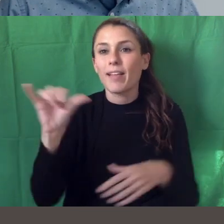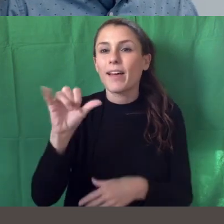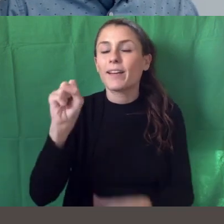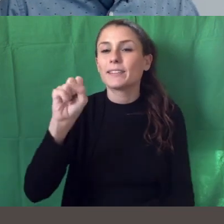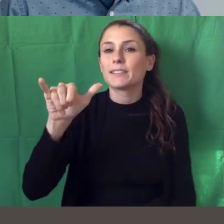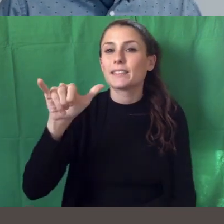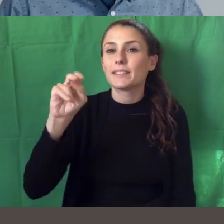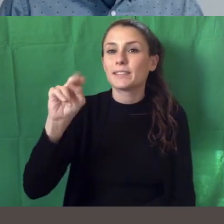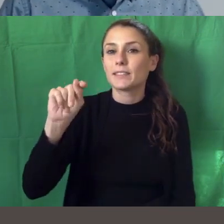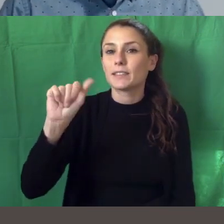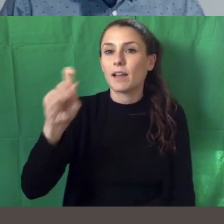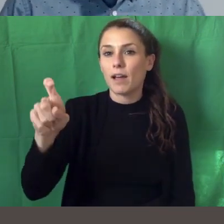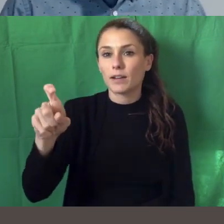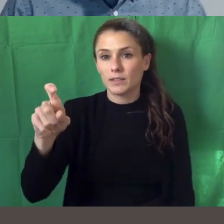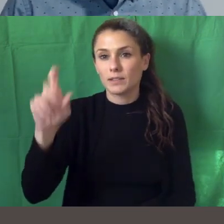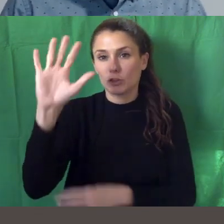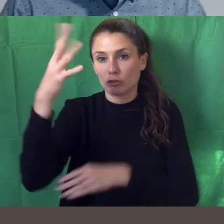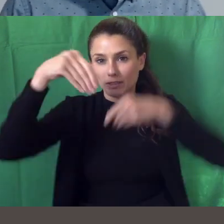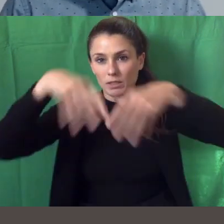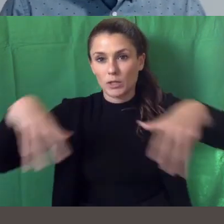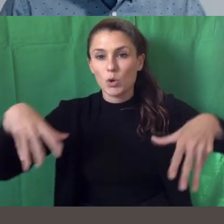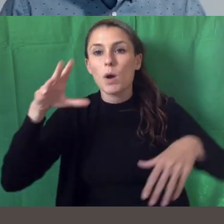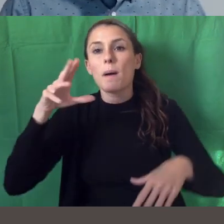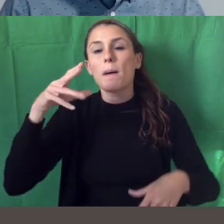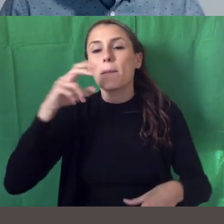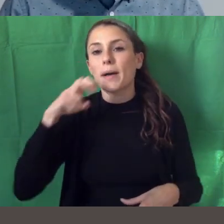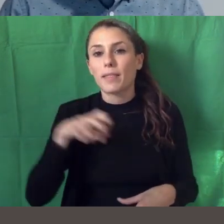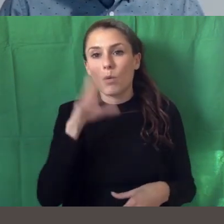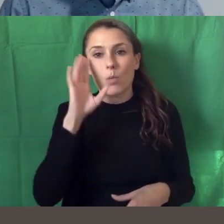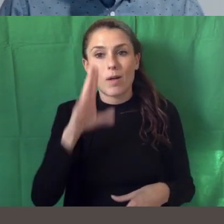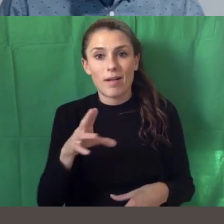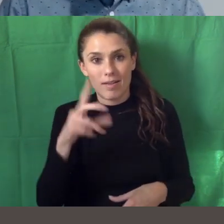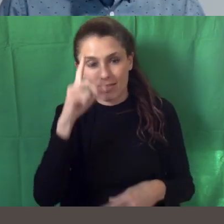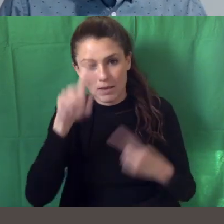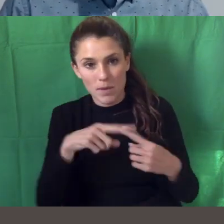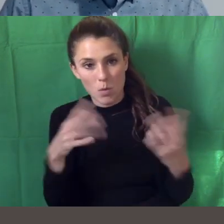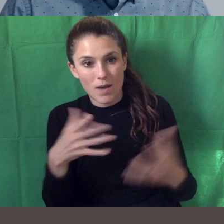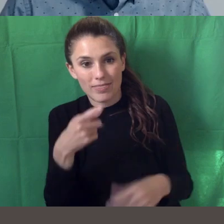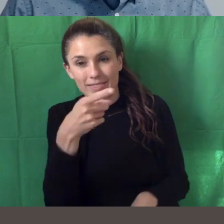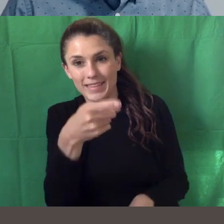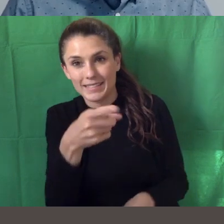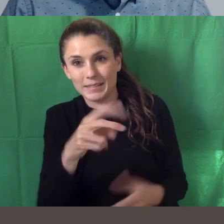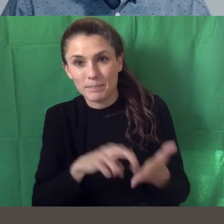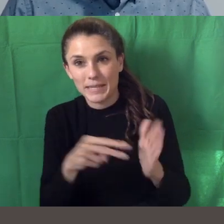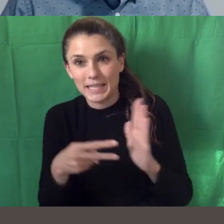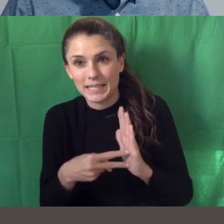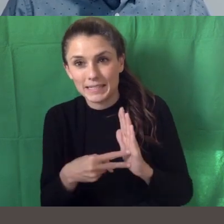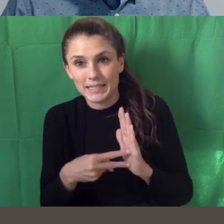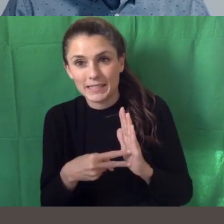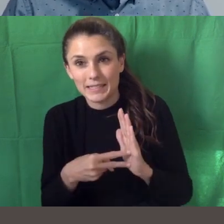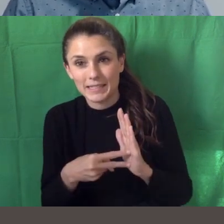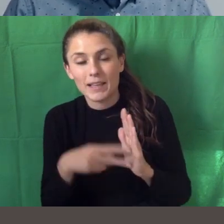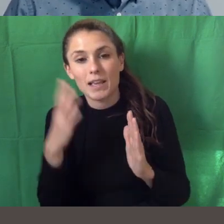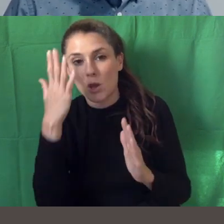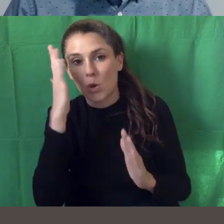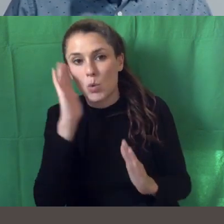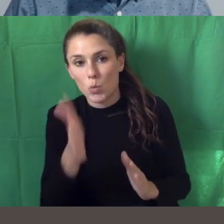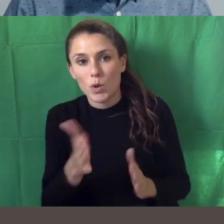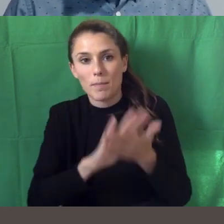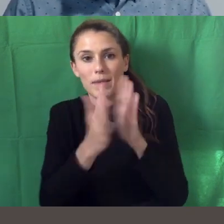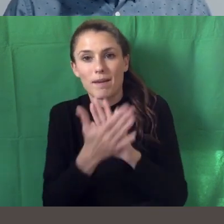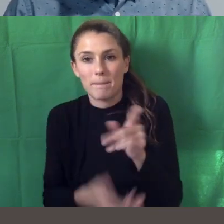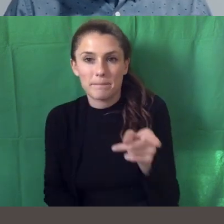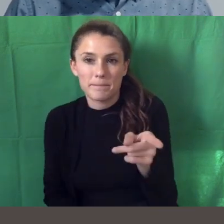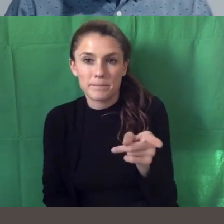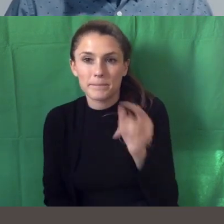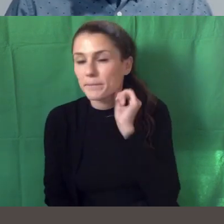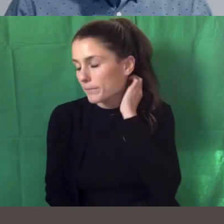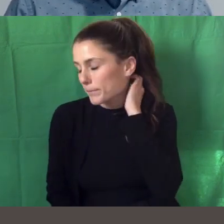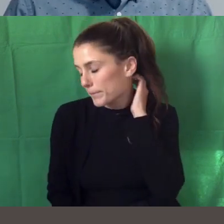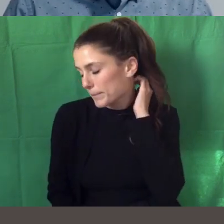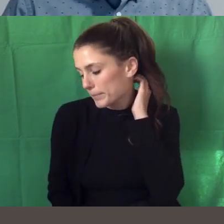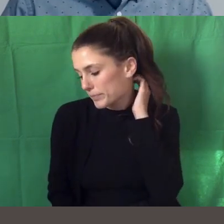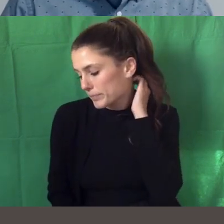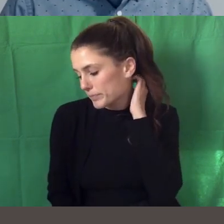So when Python thinks about what this code means, it's going to turn it into something like this.